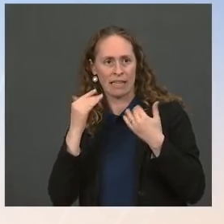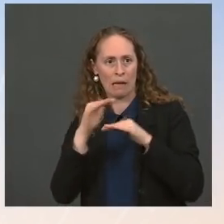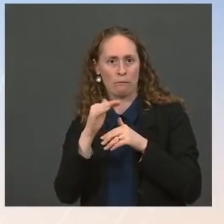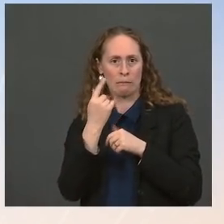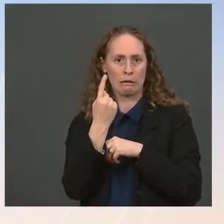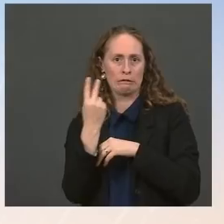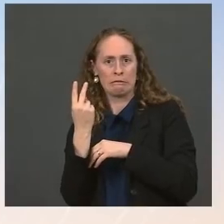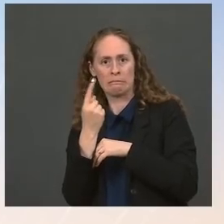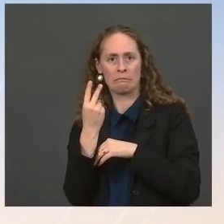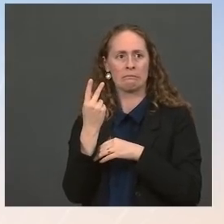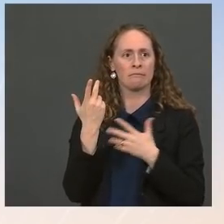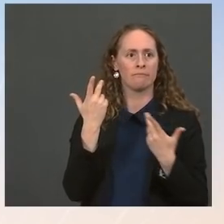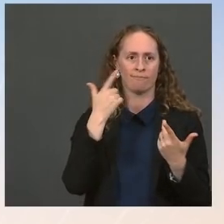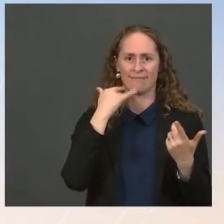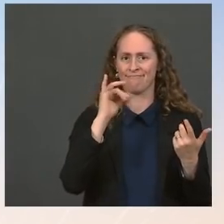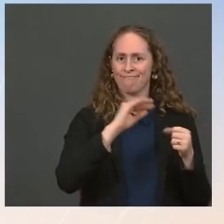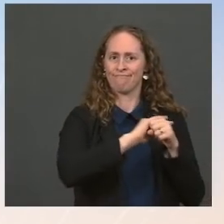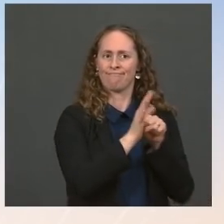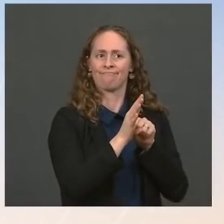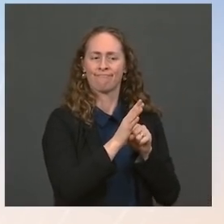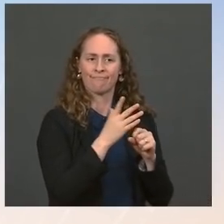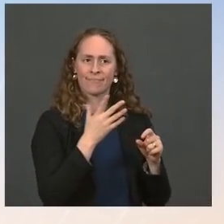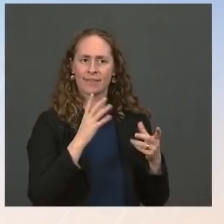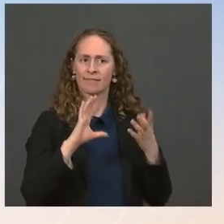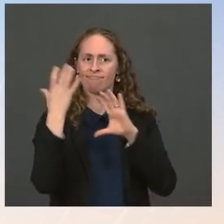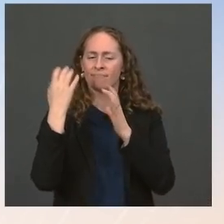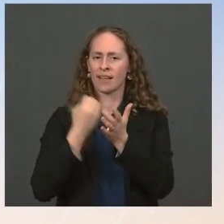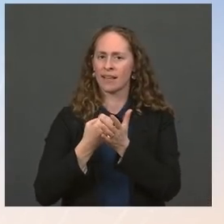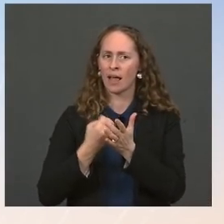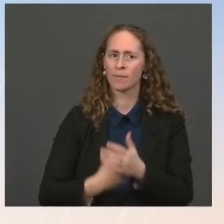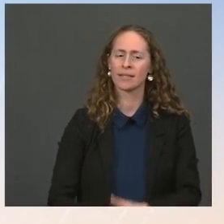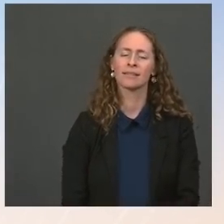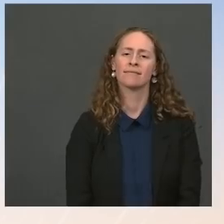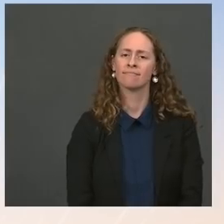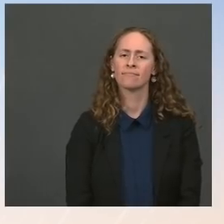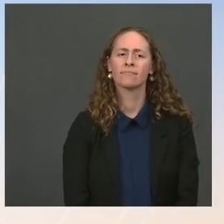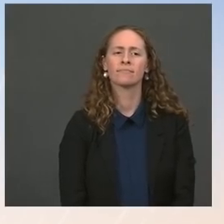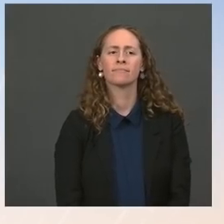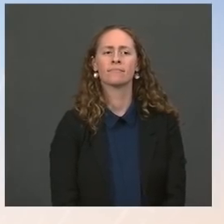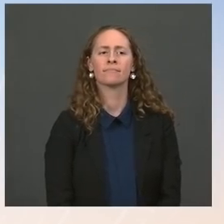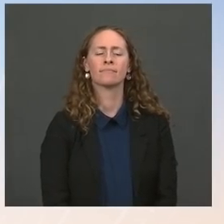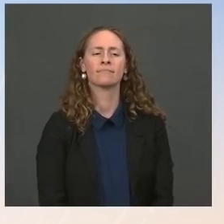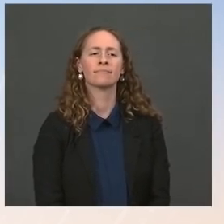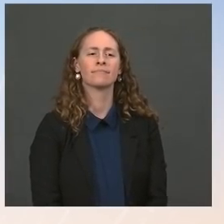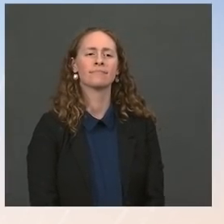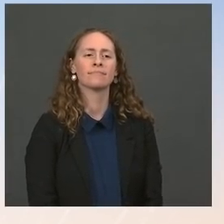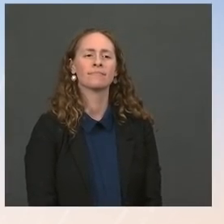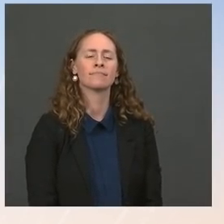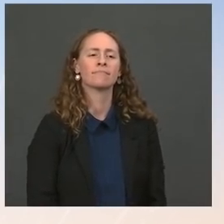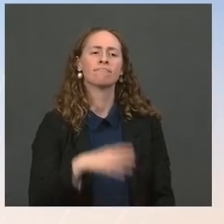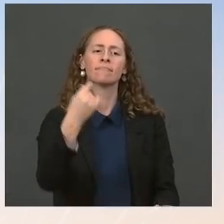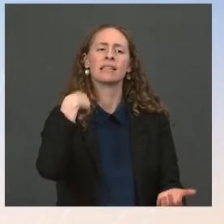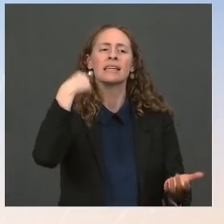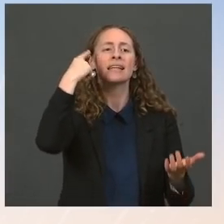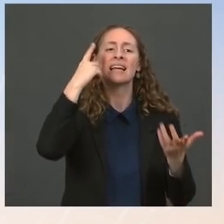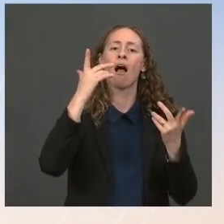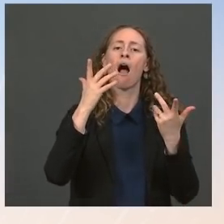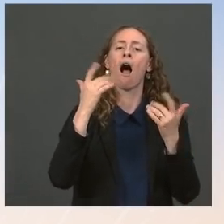Well, I think there are some realities about an economy turning back on and moving from a period